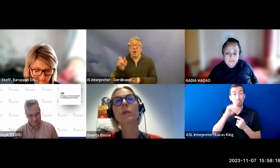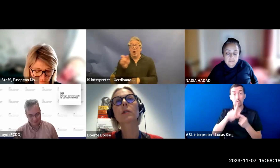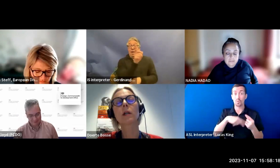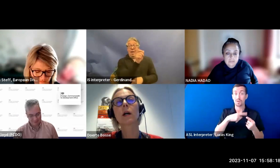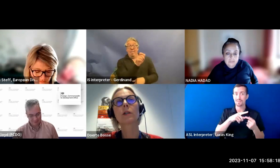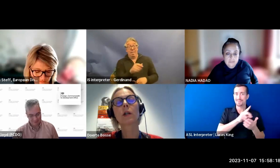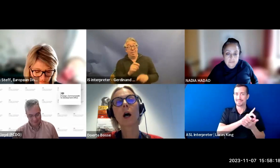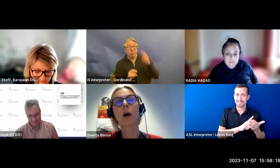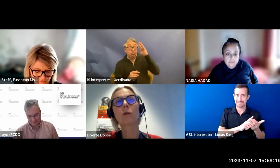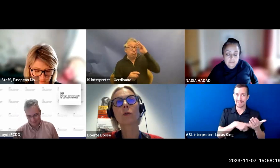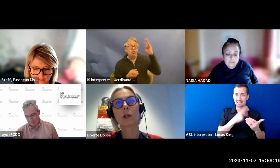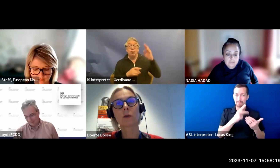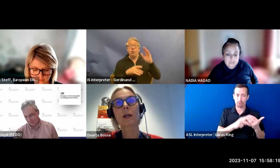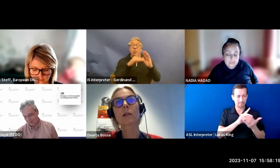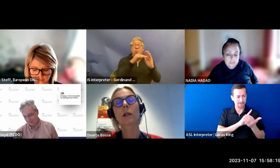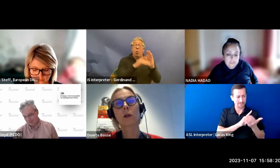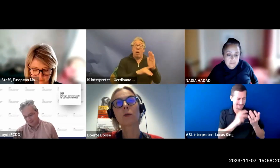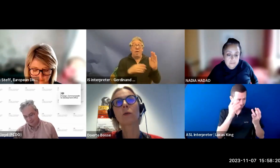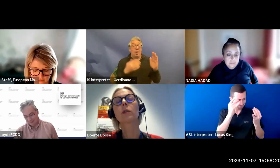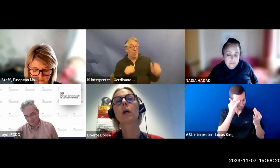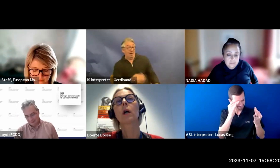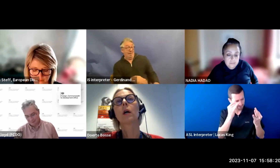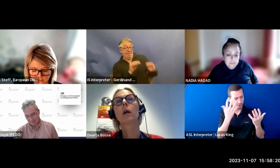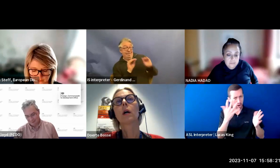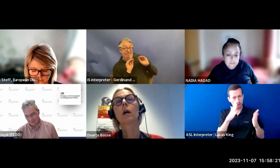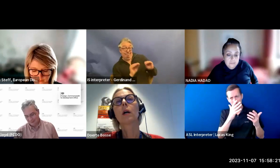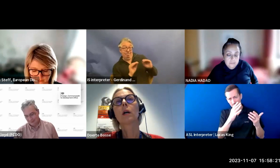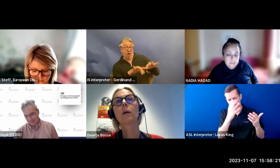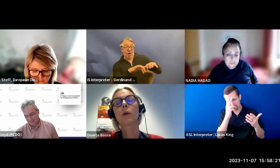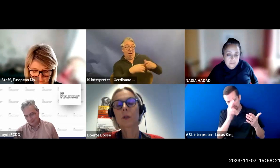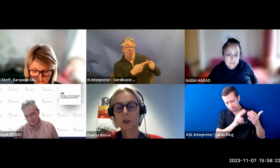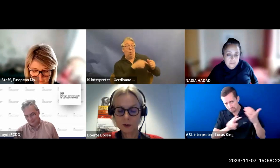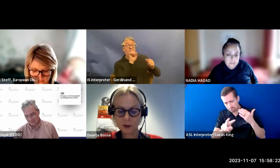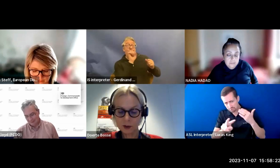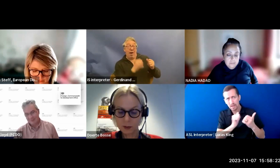from the start and how to address, include Persons with Disabilities